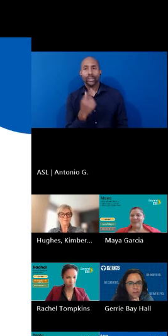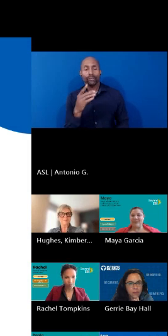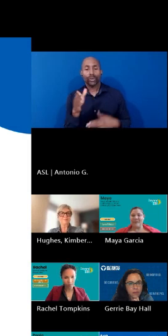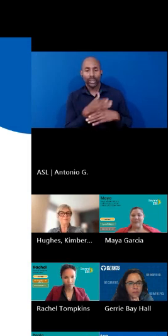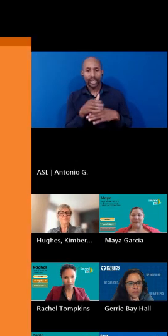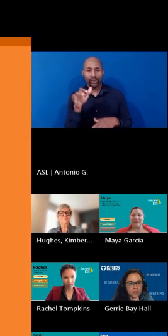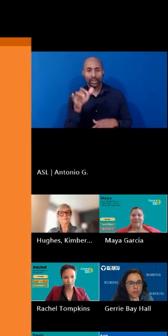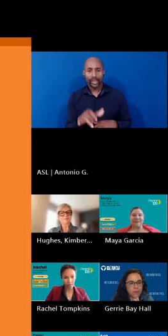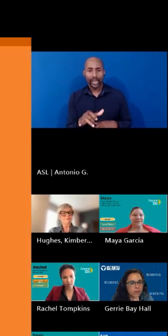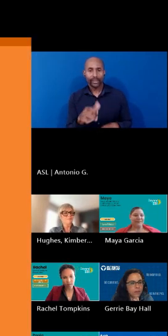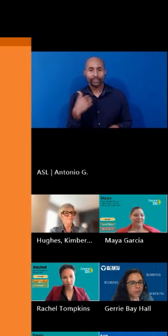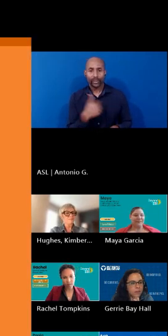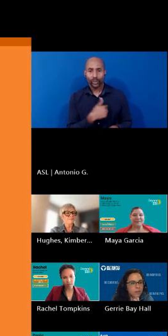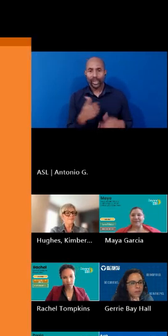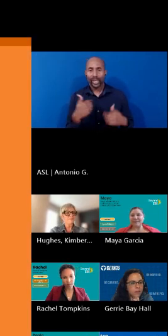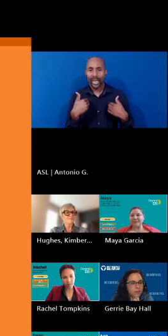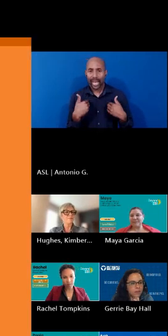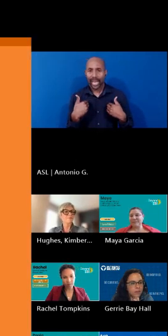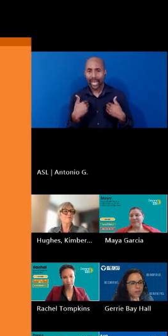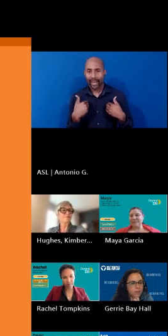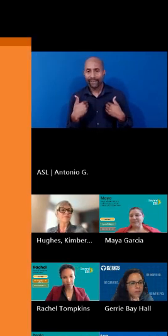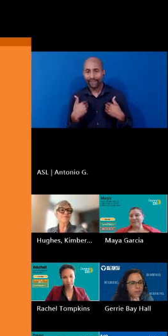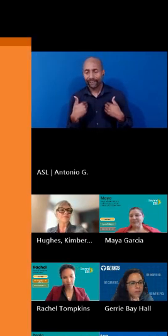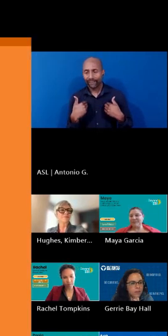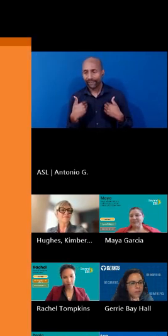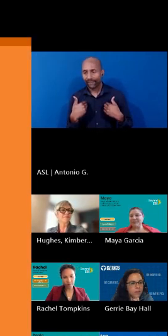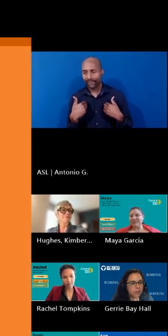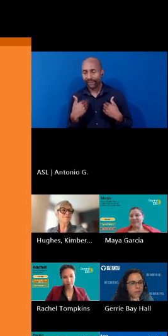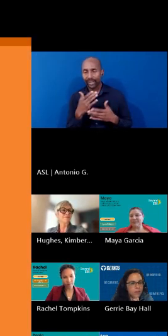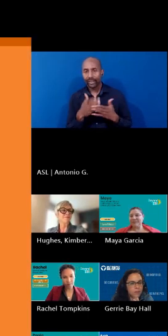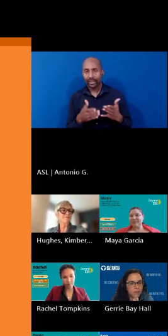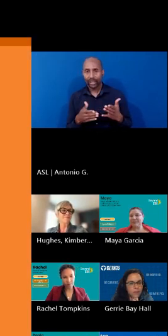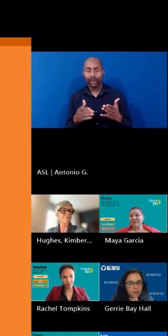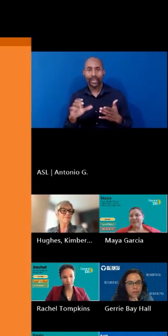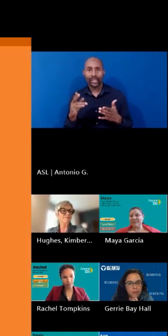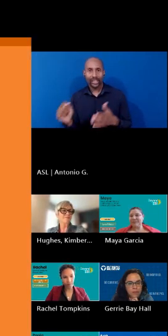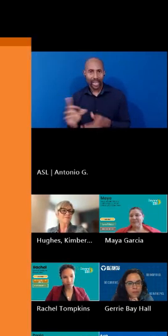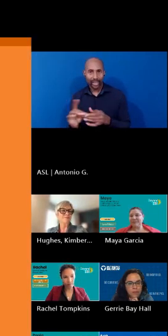We have some items in the chat again, if anything's coming up